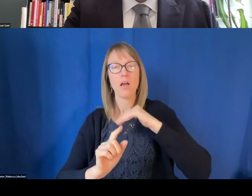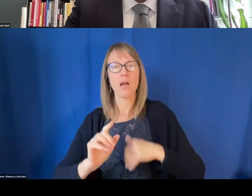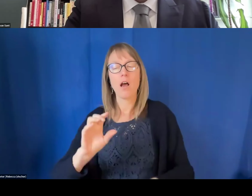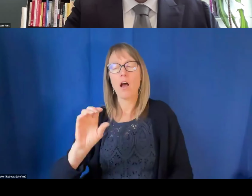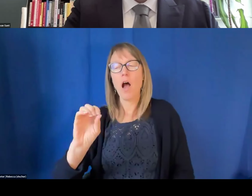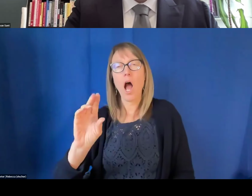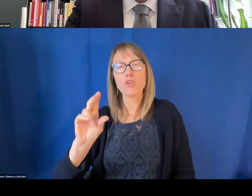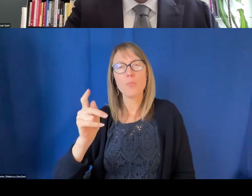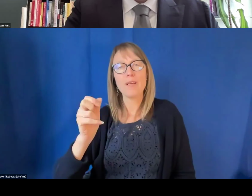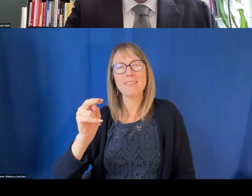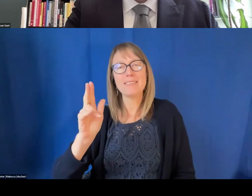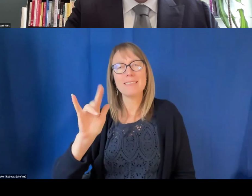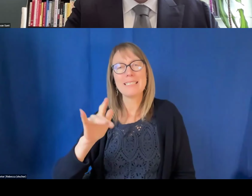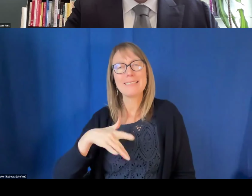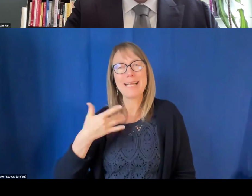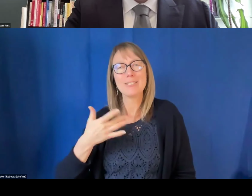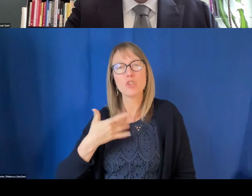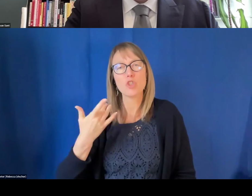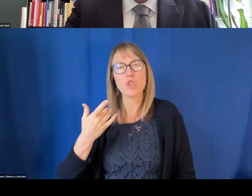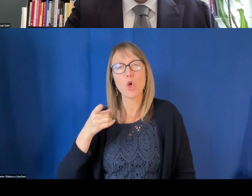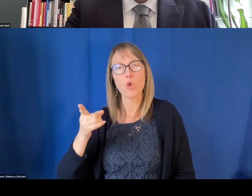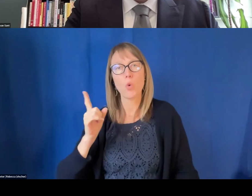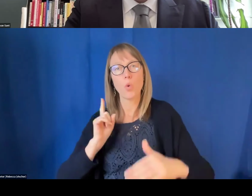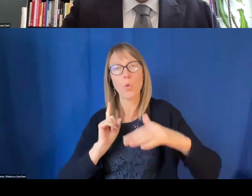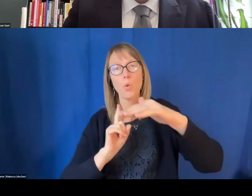But if I could use my voice in my house to say, you know,